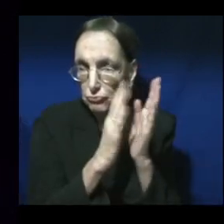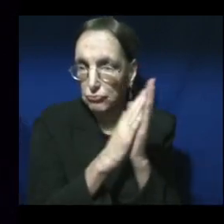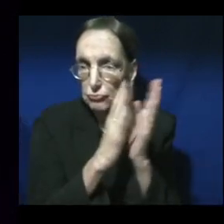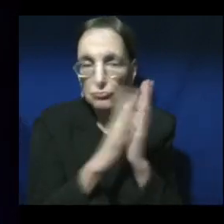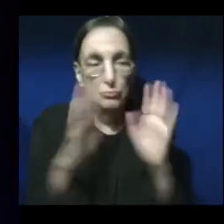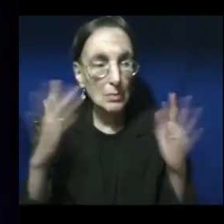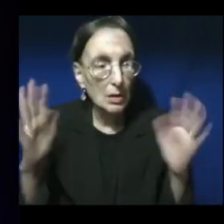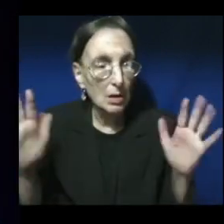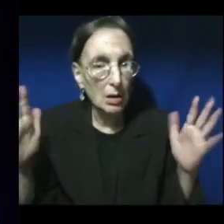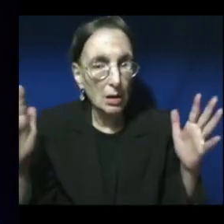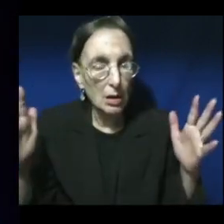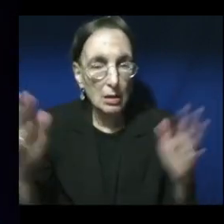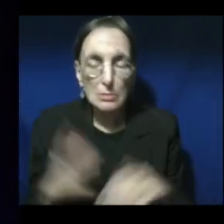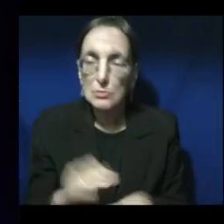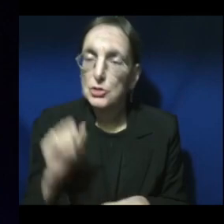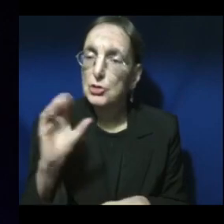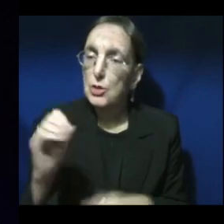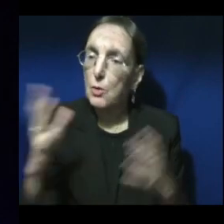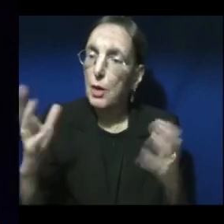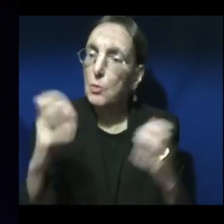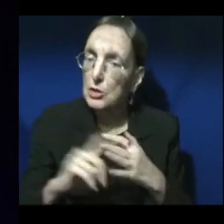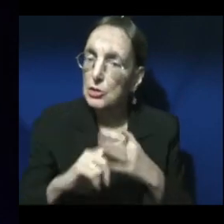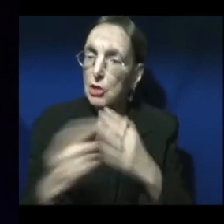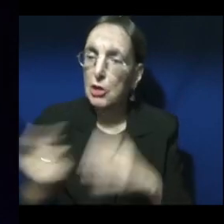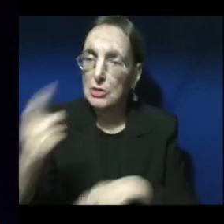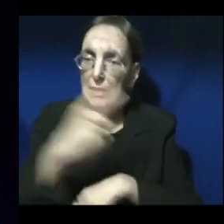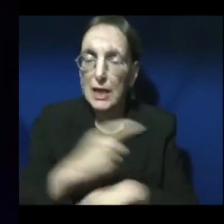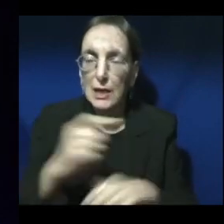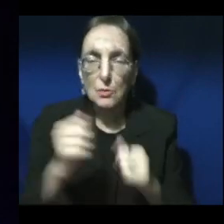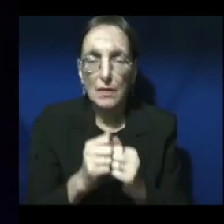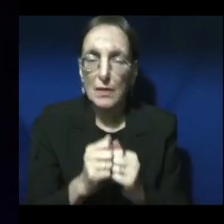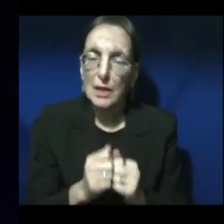So I want to start today with just a small observation, which is that all